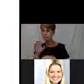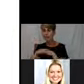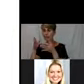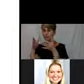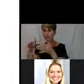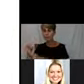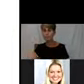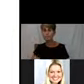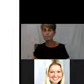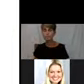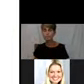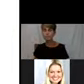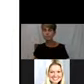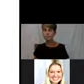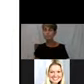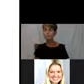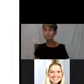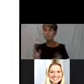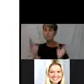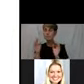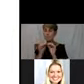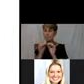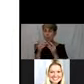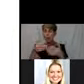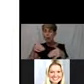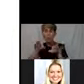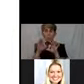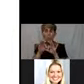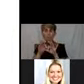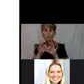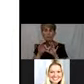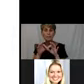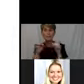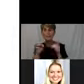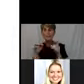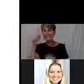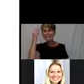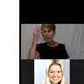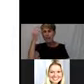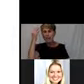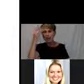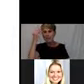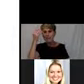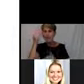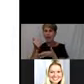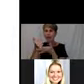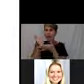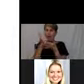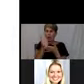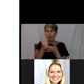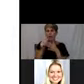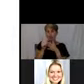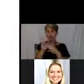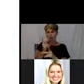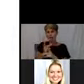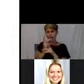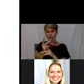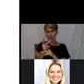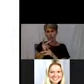But like I said, important than what we're doing is are these values and philosophy that guide our care. So we believe care should be patient led.